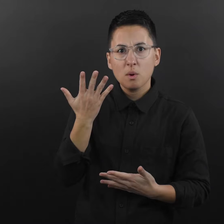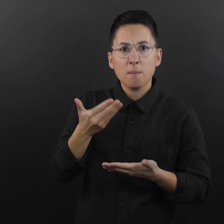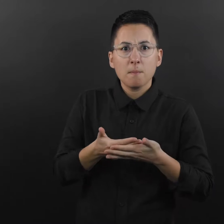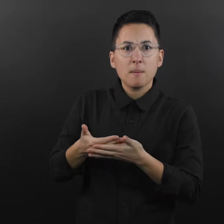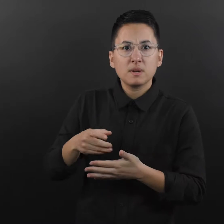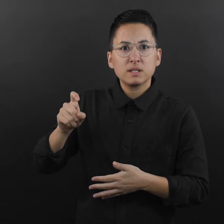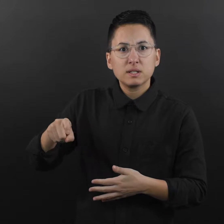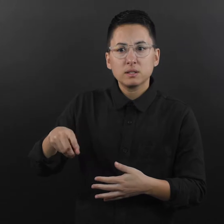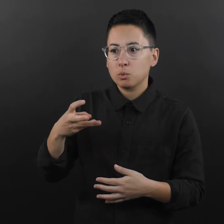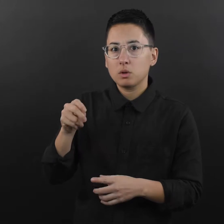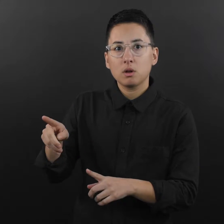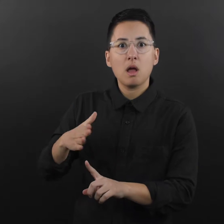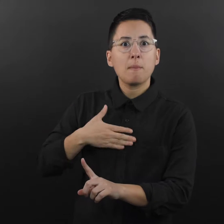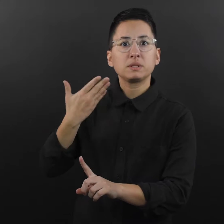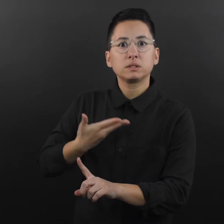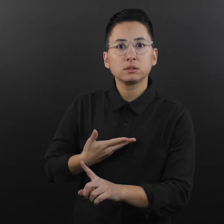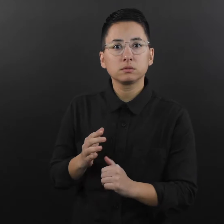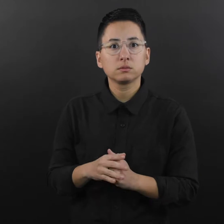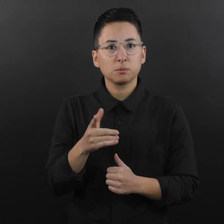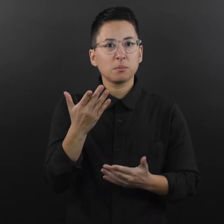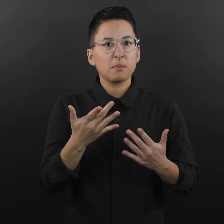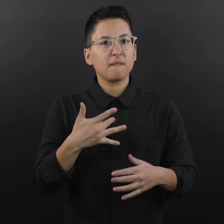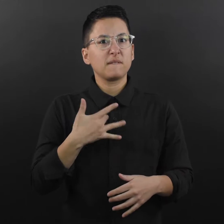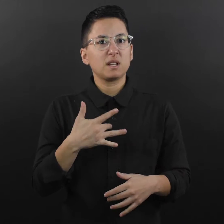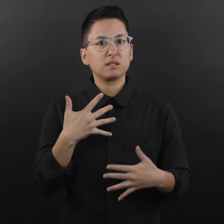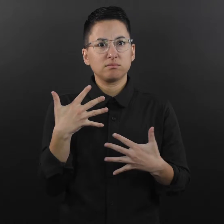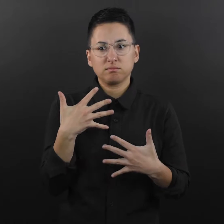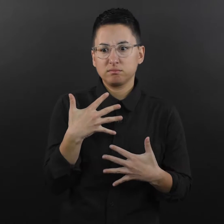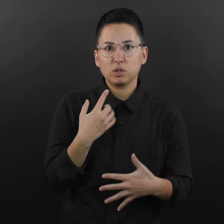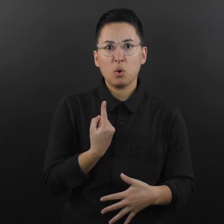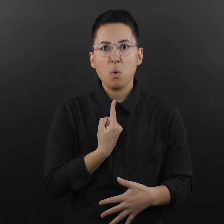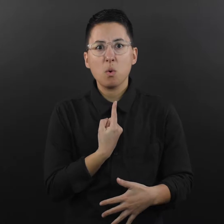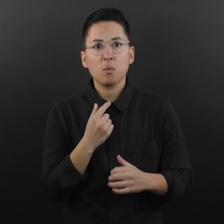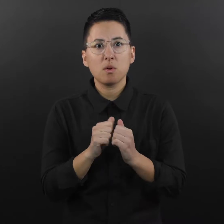when upset. You may also feel scared to be alone with your baby.